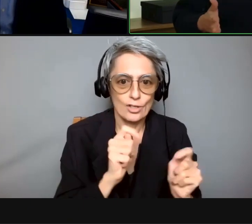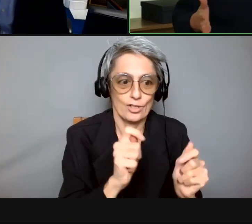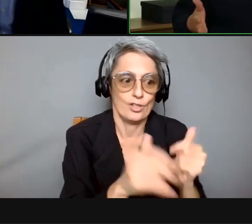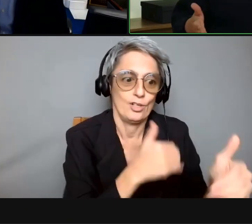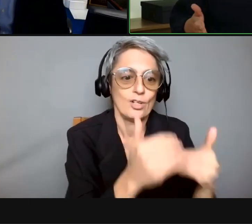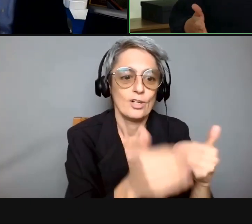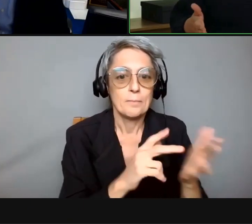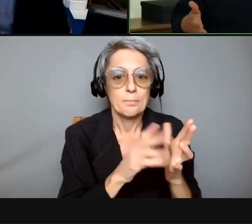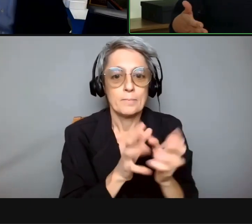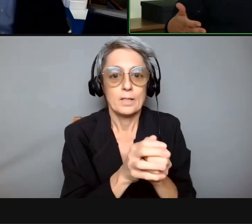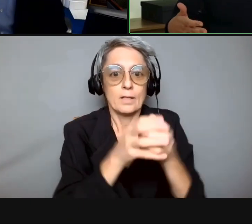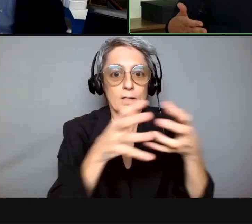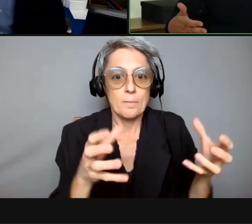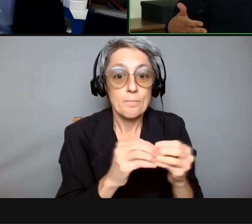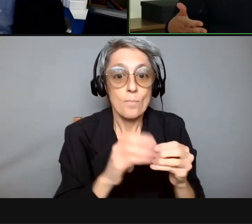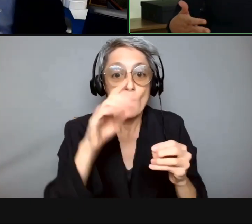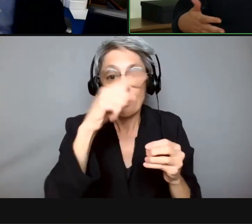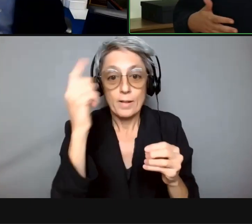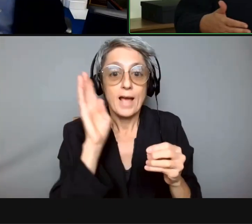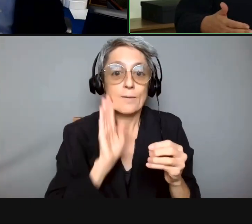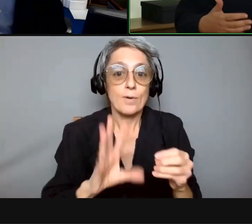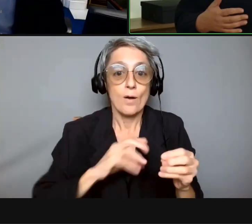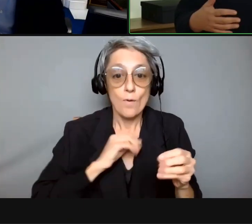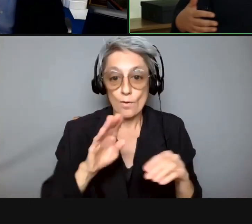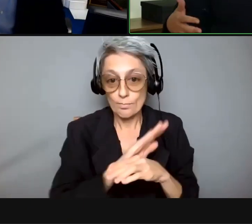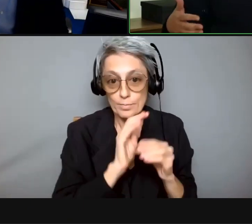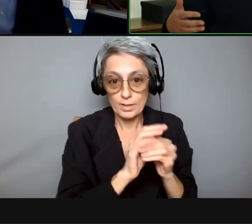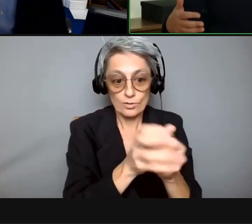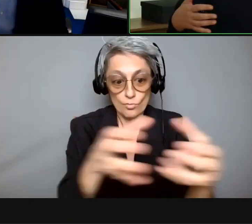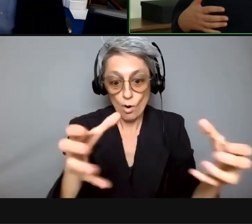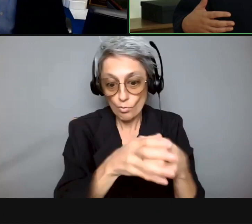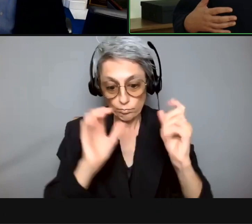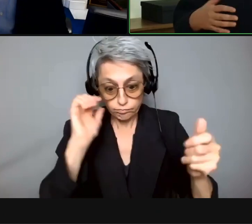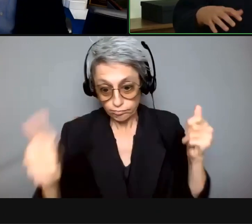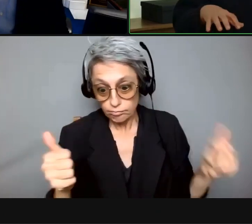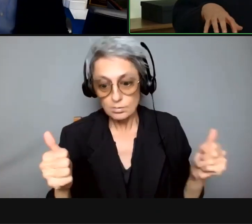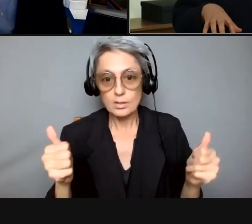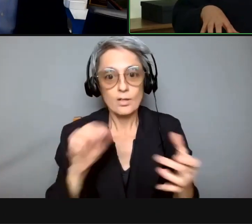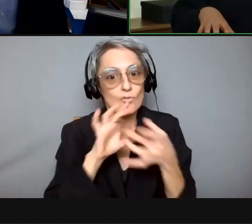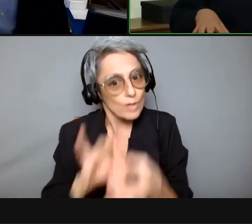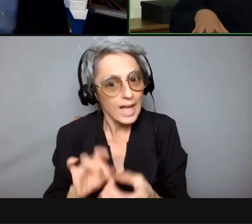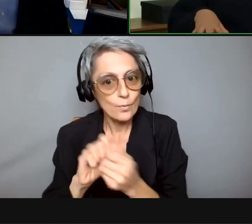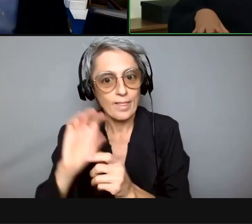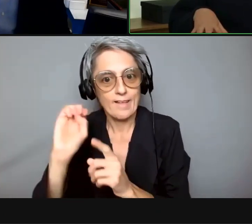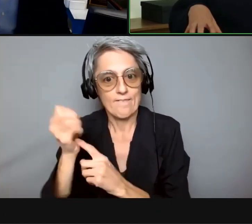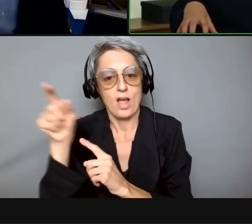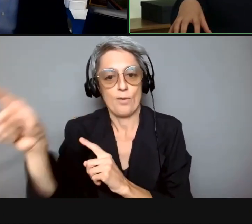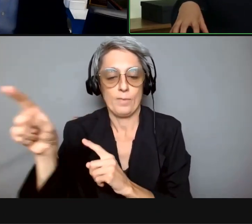and Brown owned businesses that work in the environmental space. I mean, we have to do we have to also think about